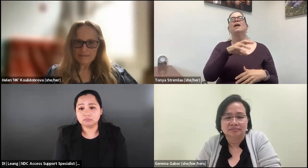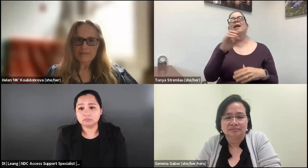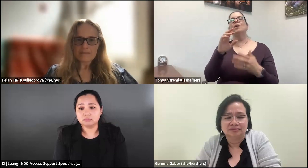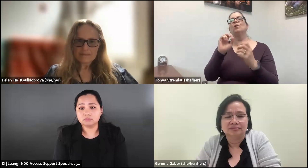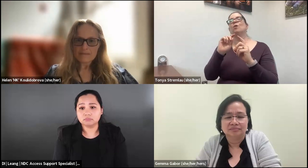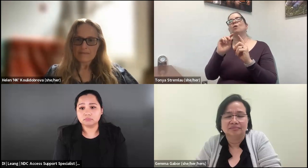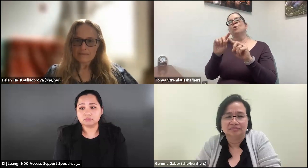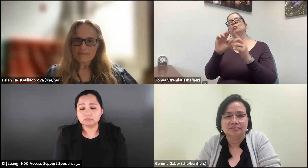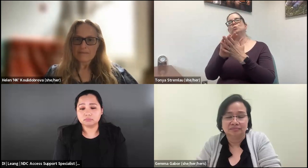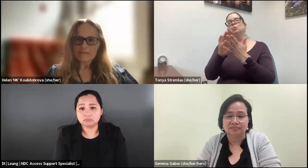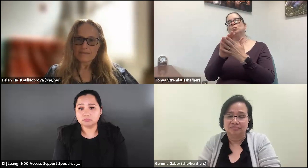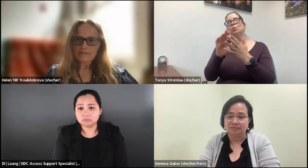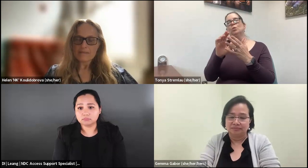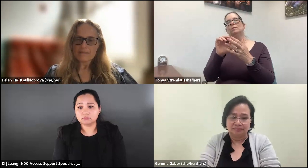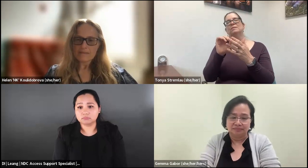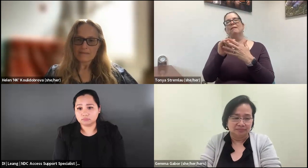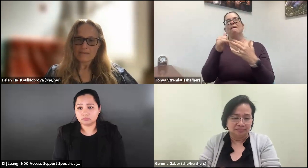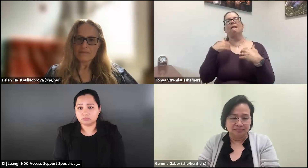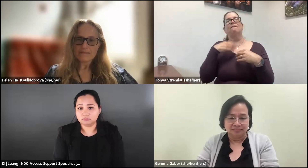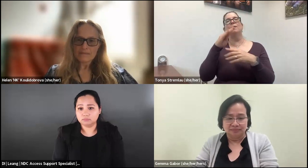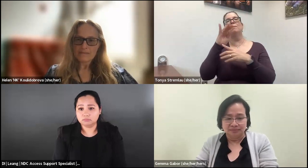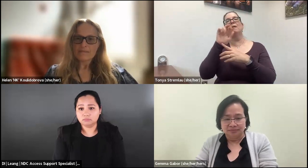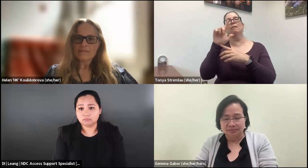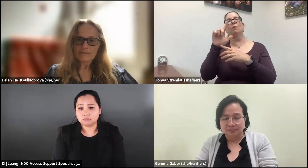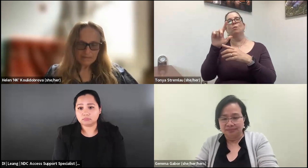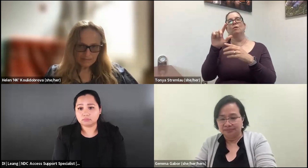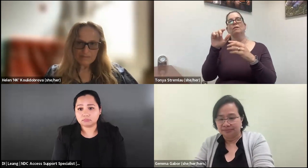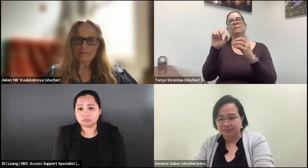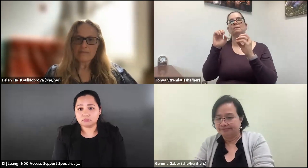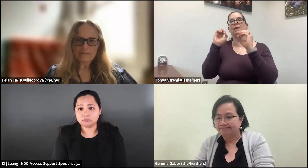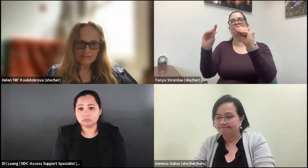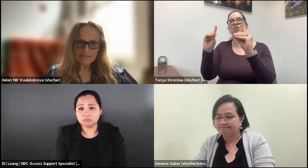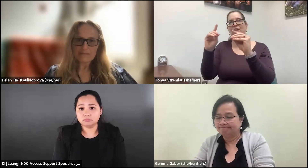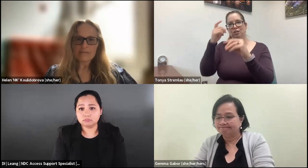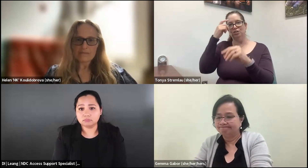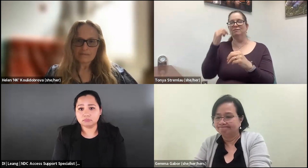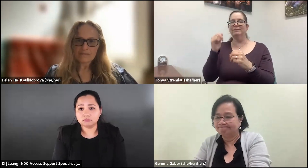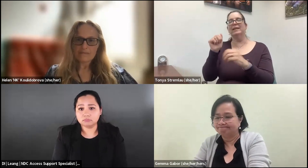to language from birth who attend a school that